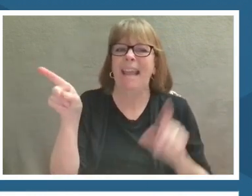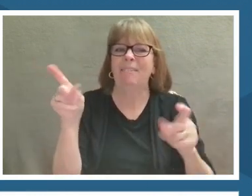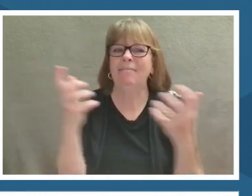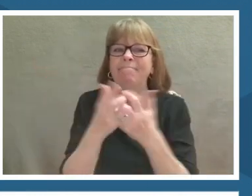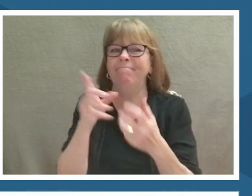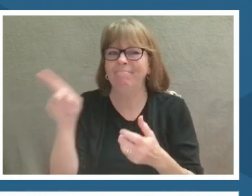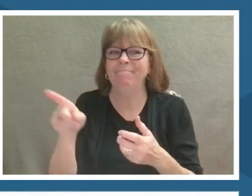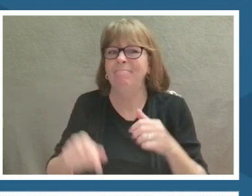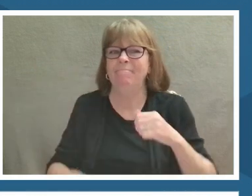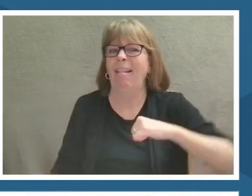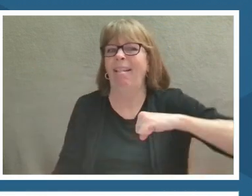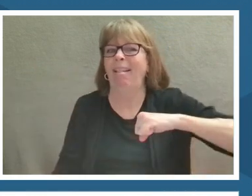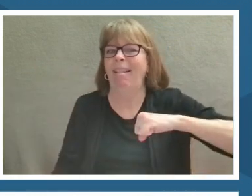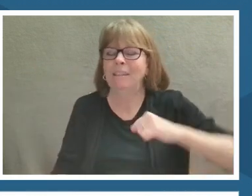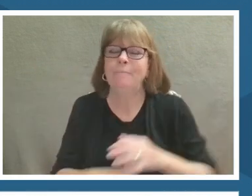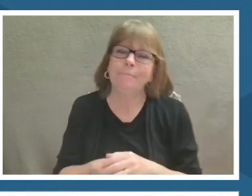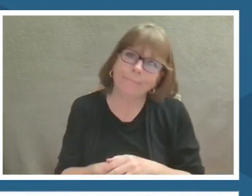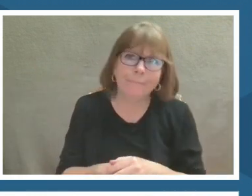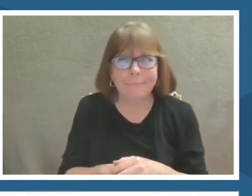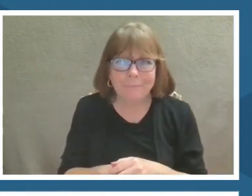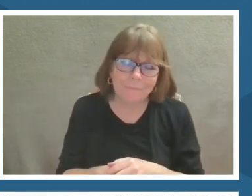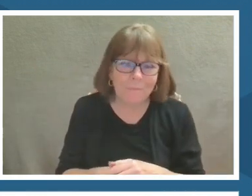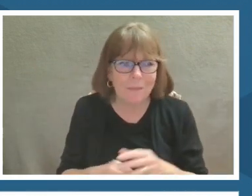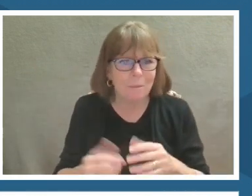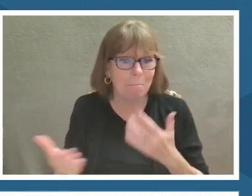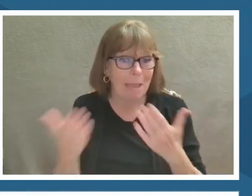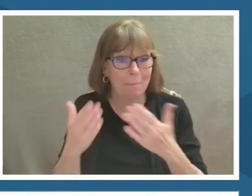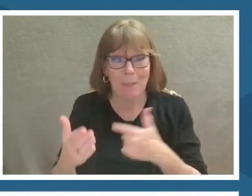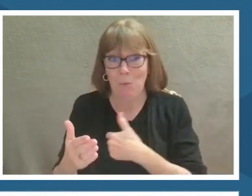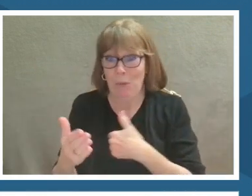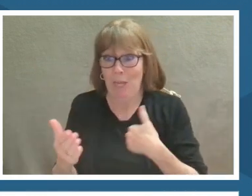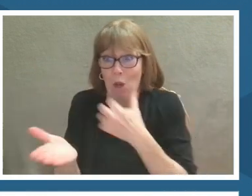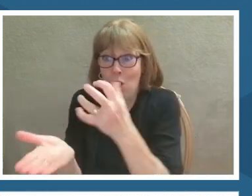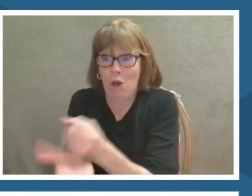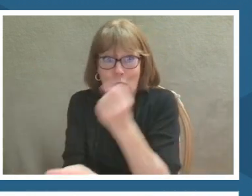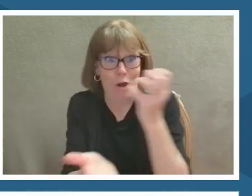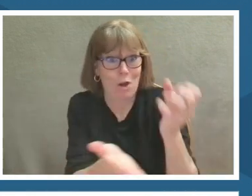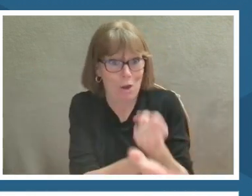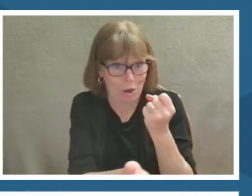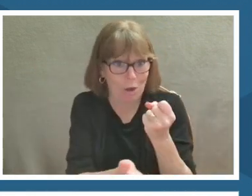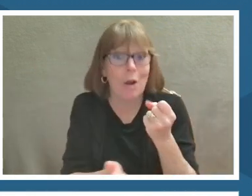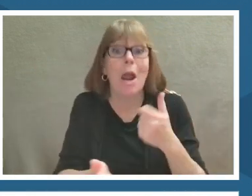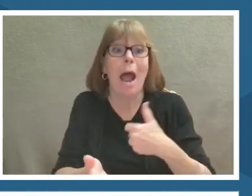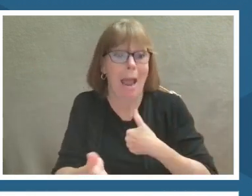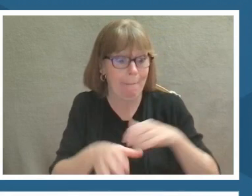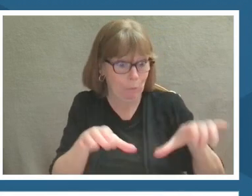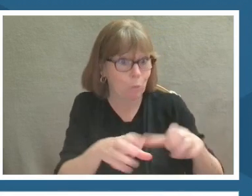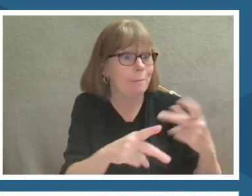feel like it's like double dipping or triple dipping right you're you're doing